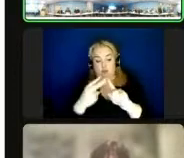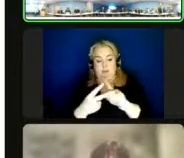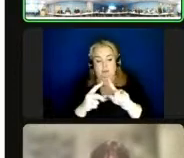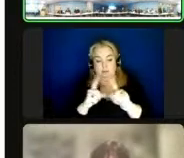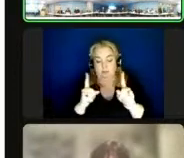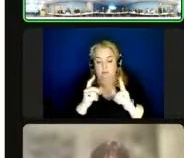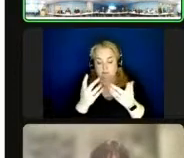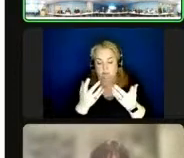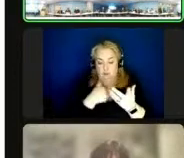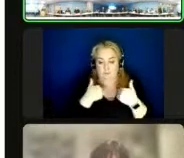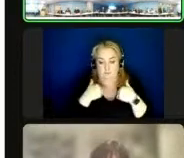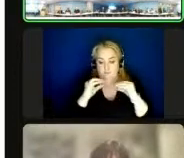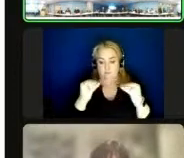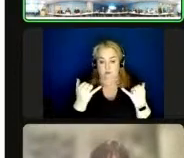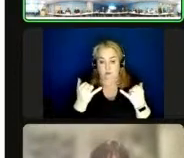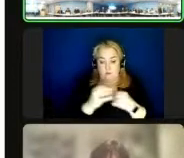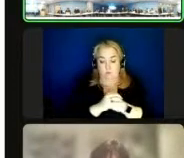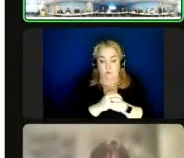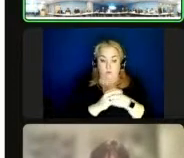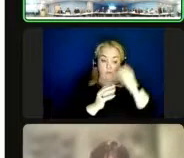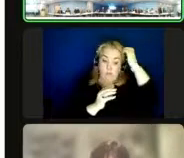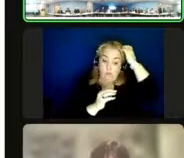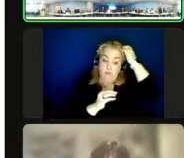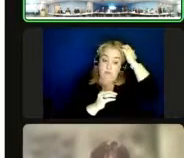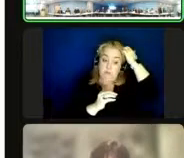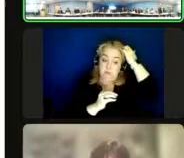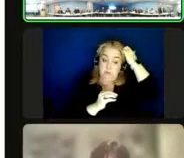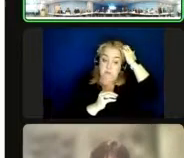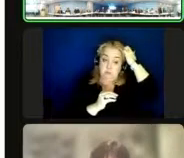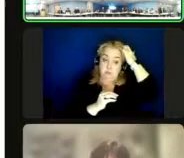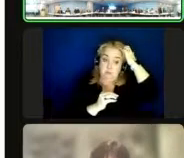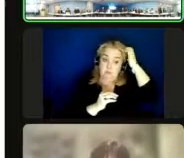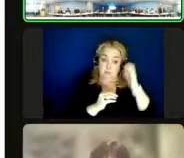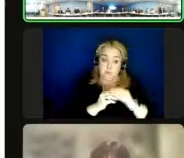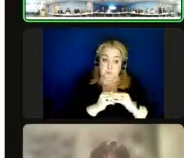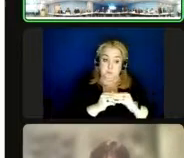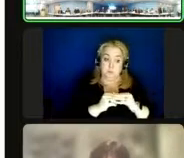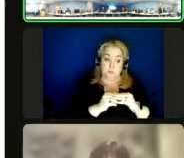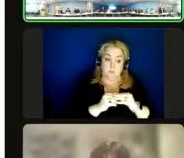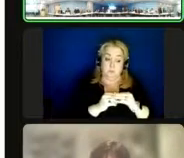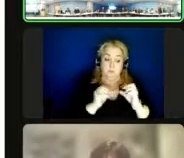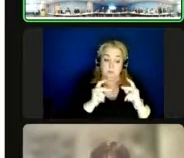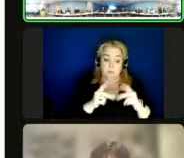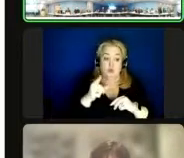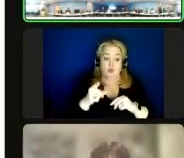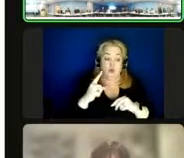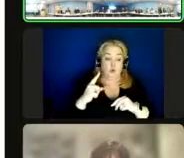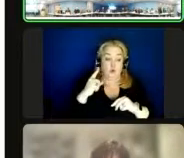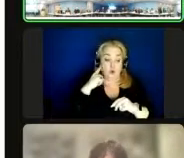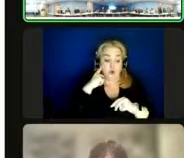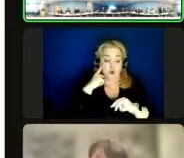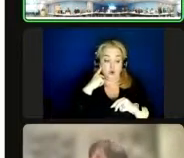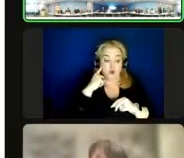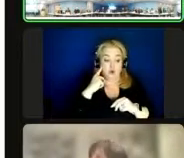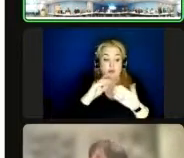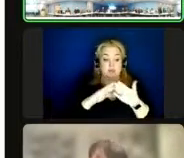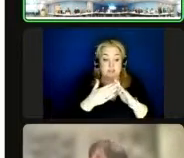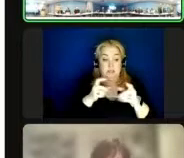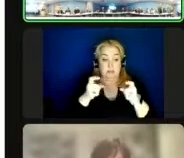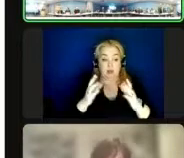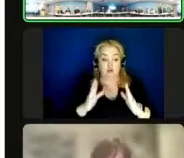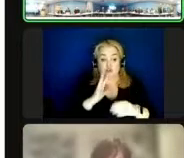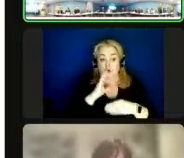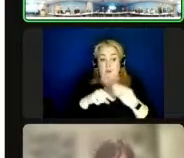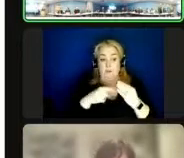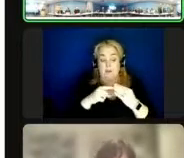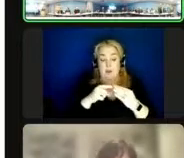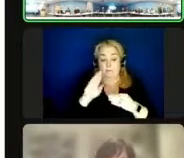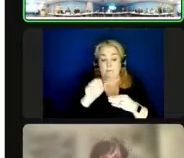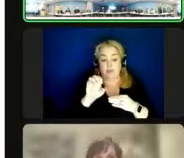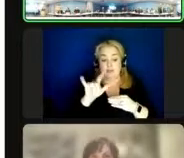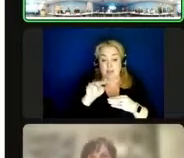FORWARD.